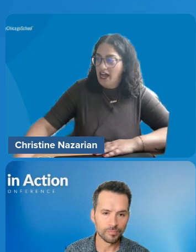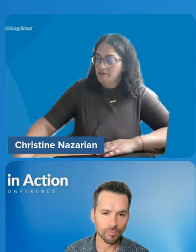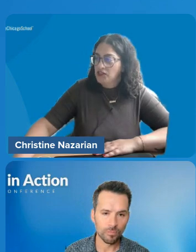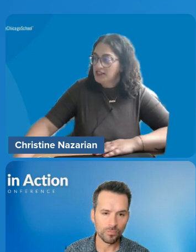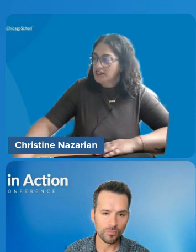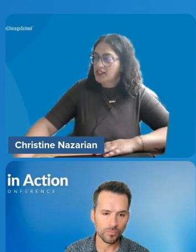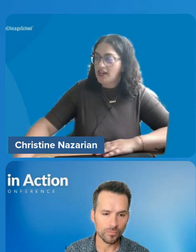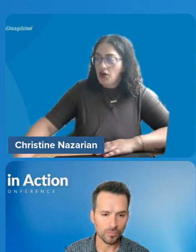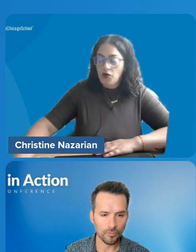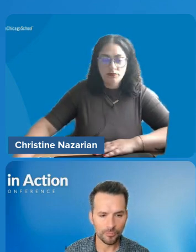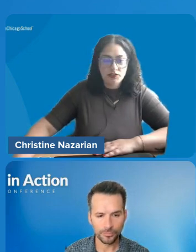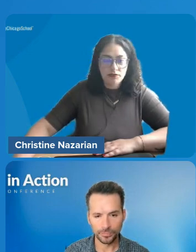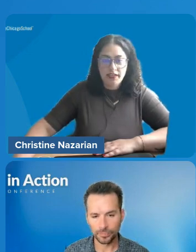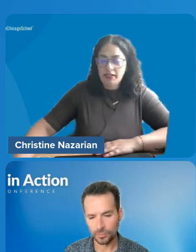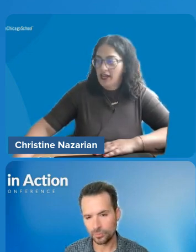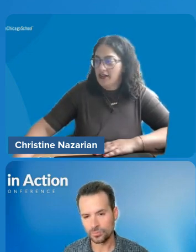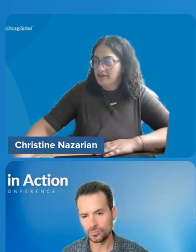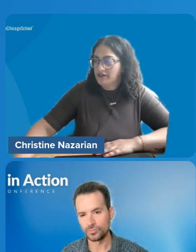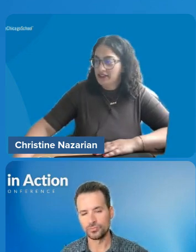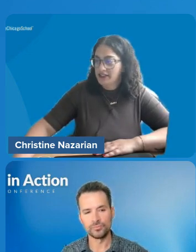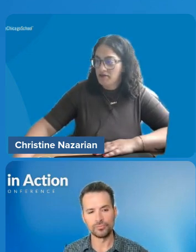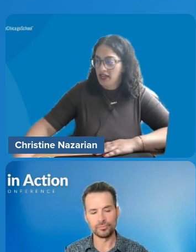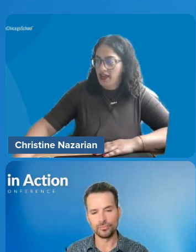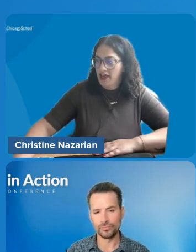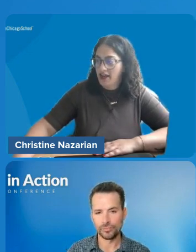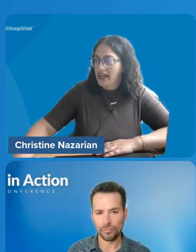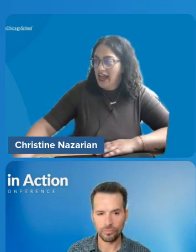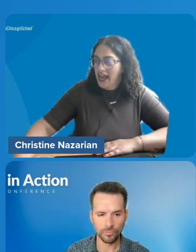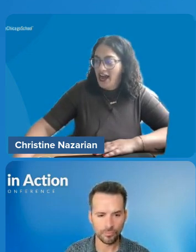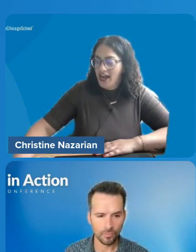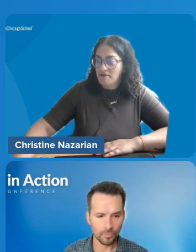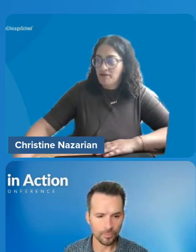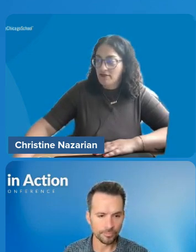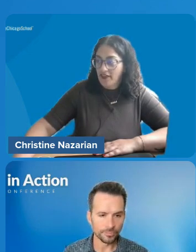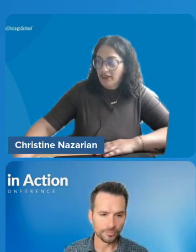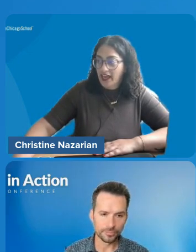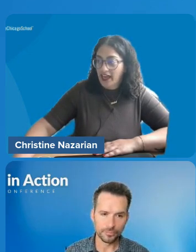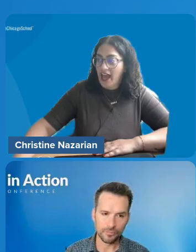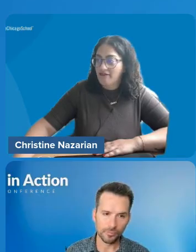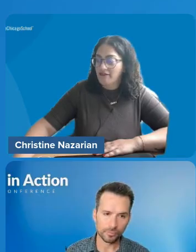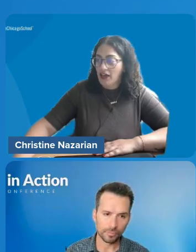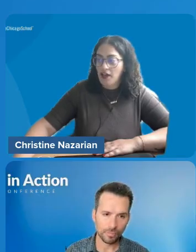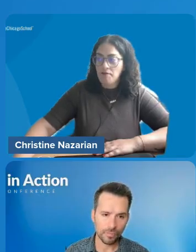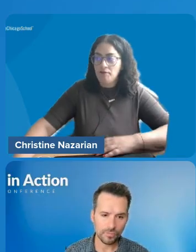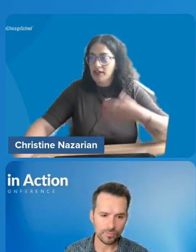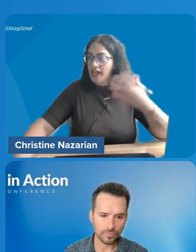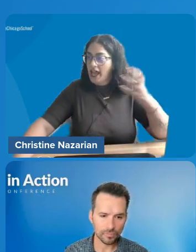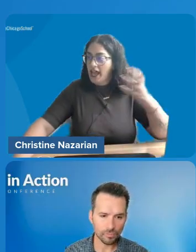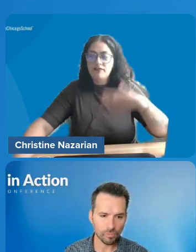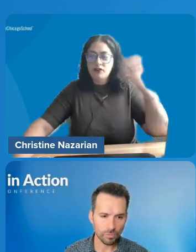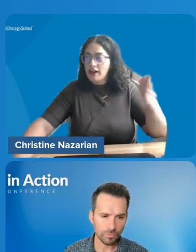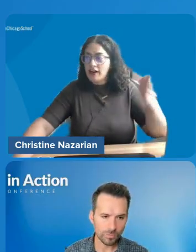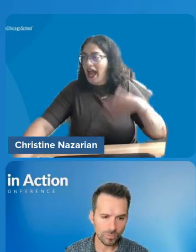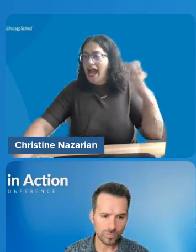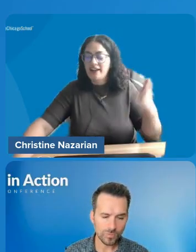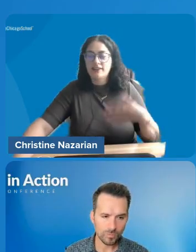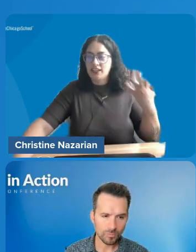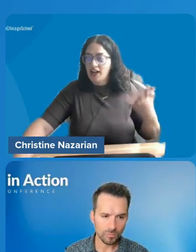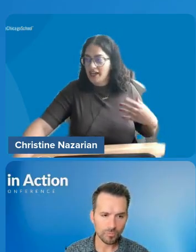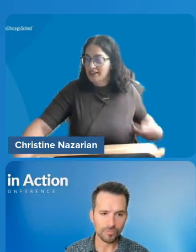So this is the home screen of SimCare. They have been ever adding clients.